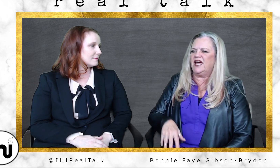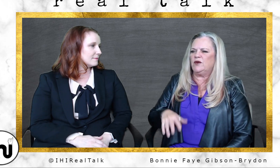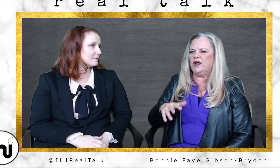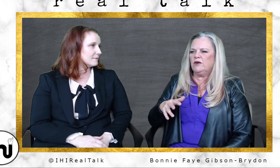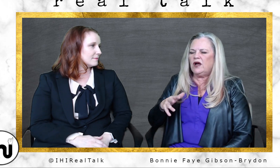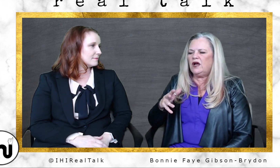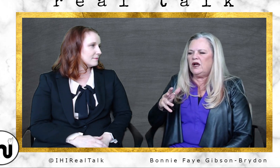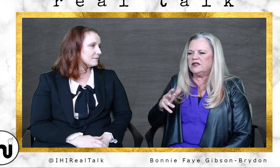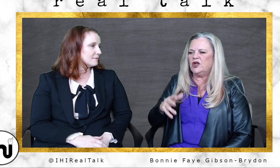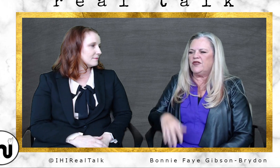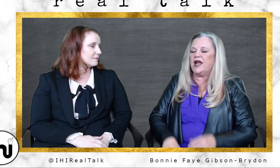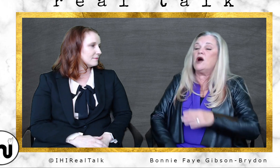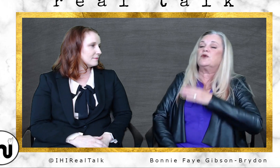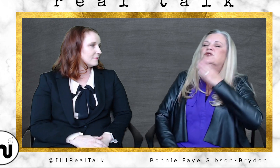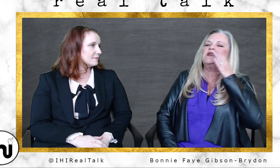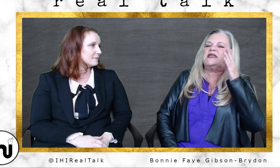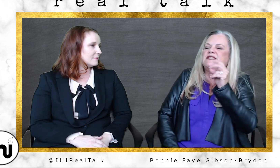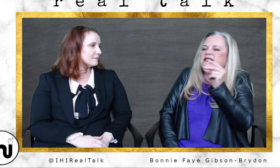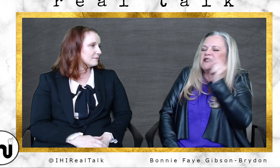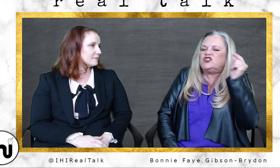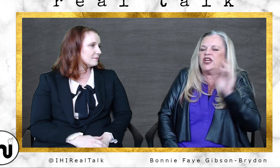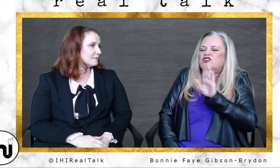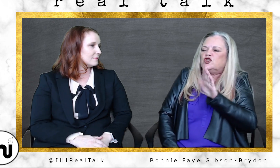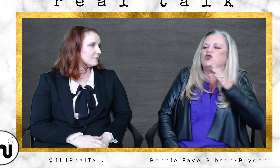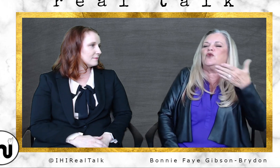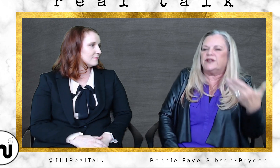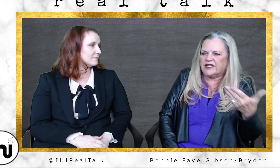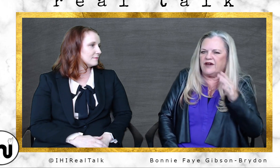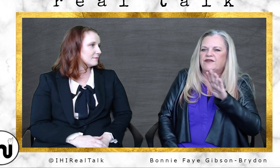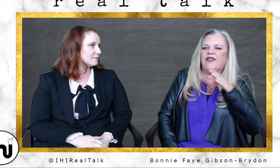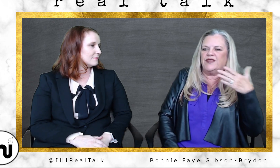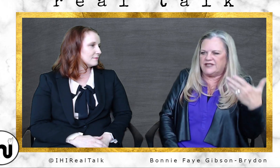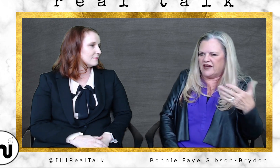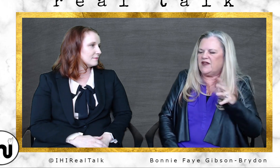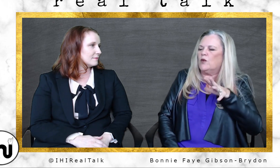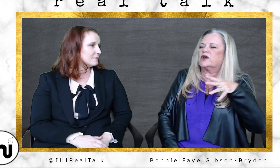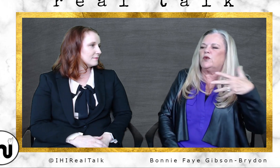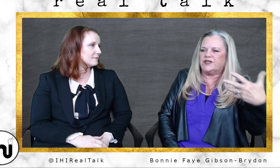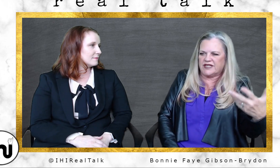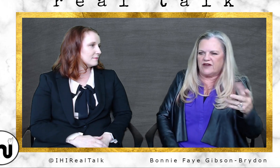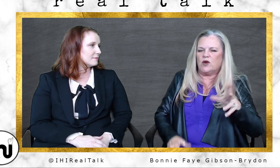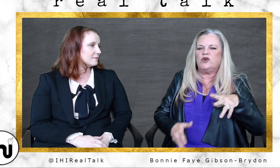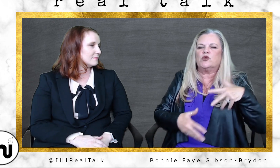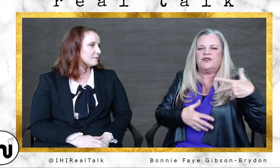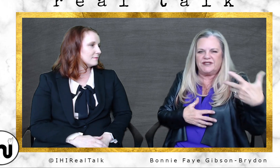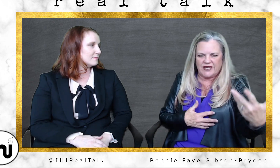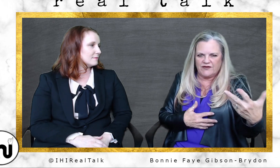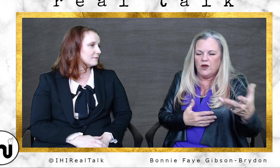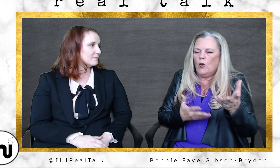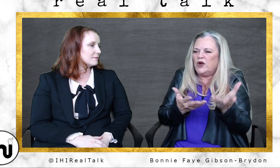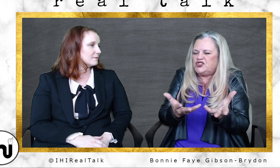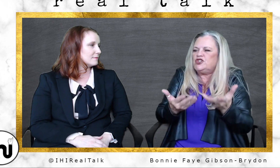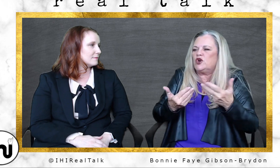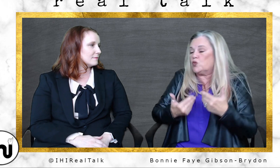of went, "What???" You know, then I'll instantly change it to the deaf, the deaf, and working with the deaf. And when you're with the deaf. Once she knows what